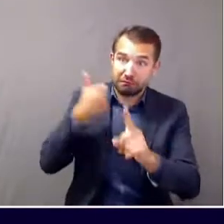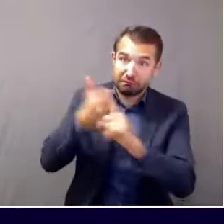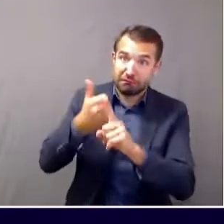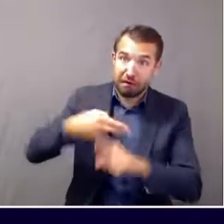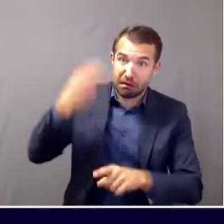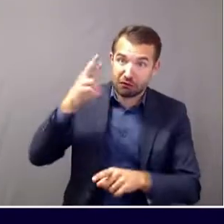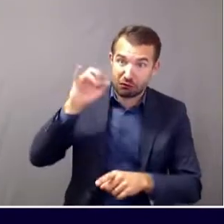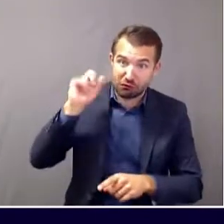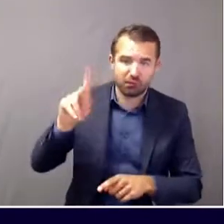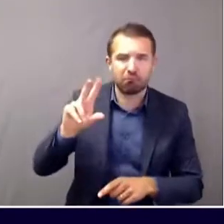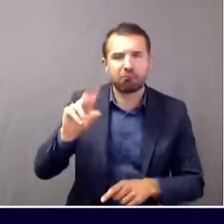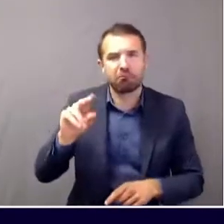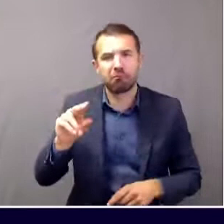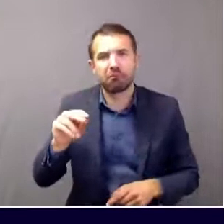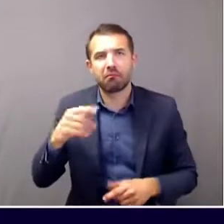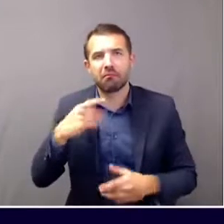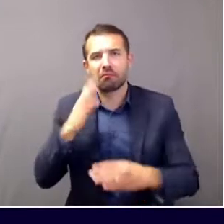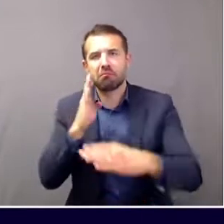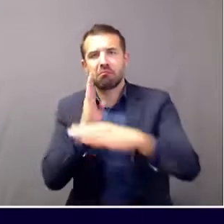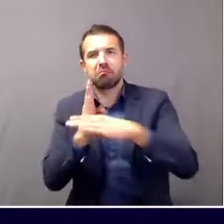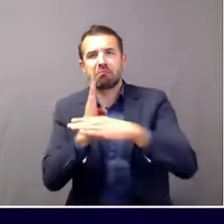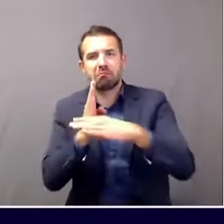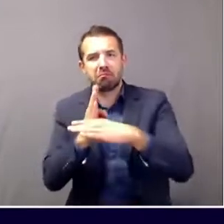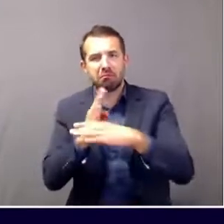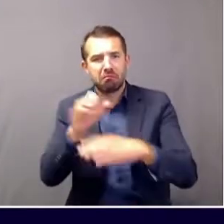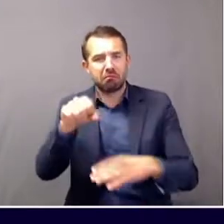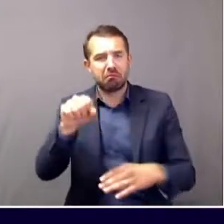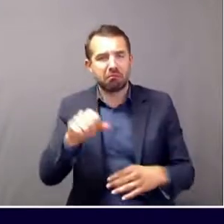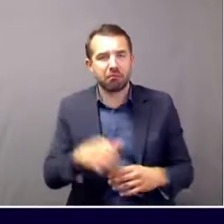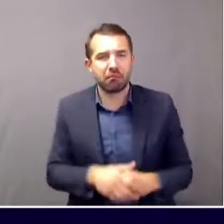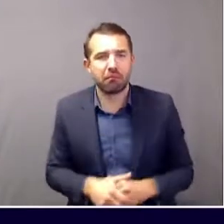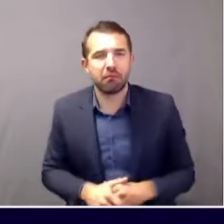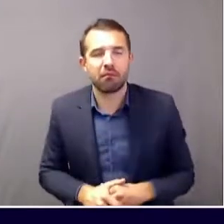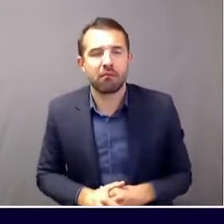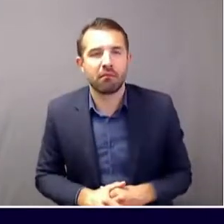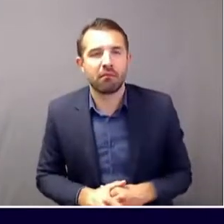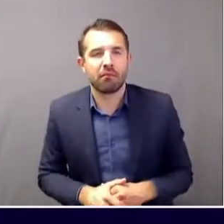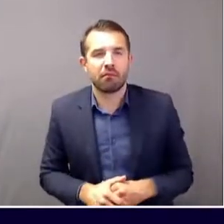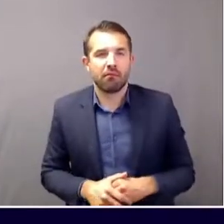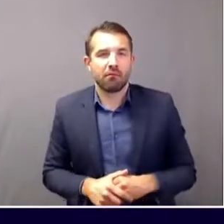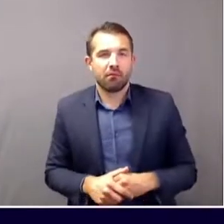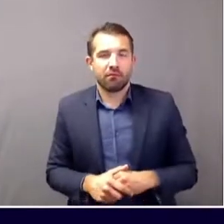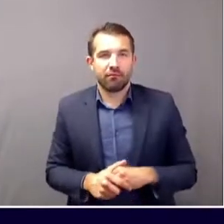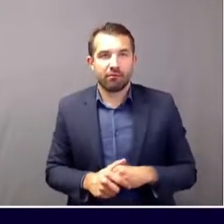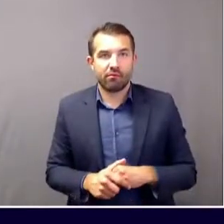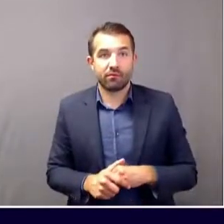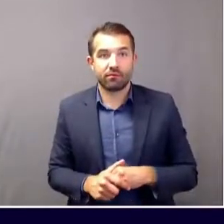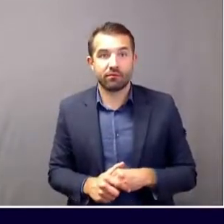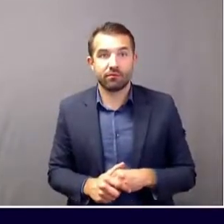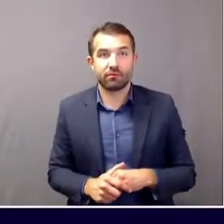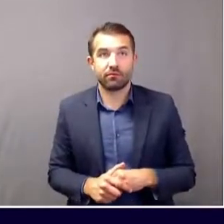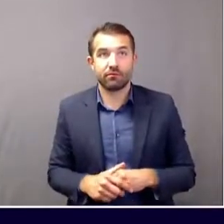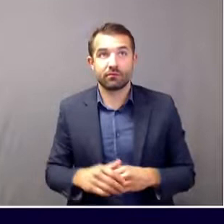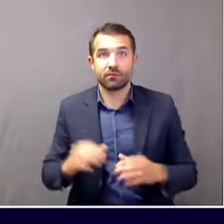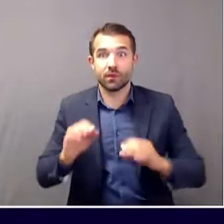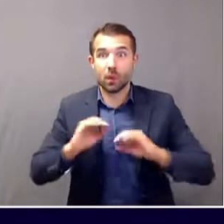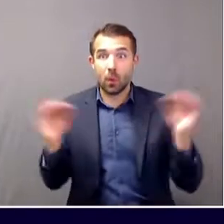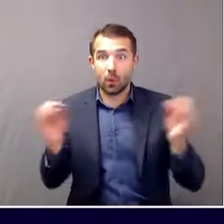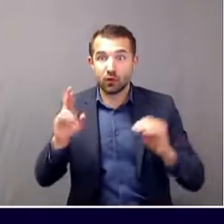it is a medium risk activity but that doesn't mean we should